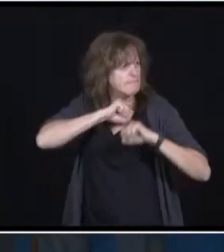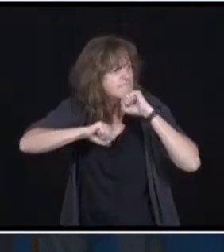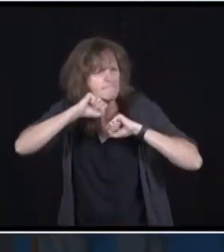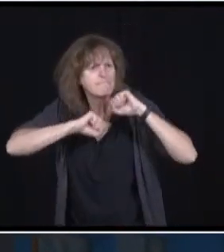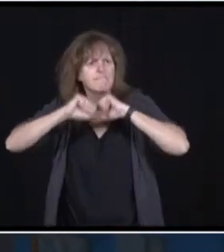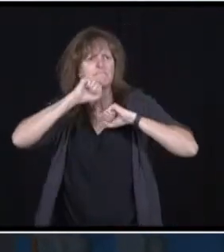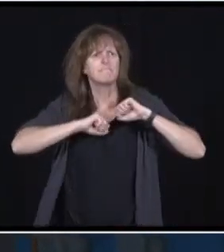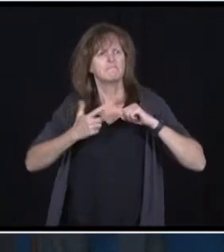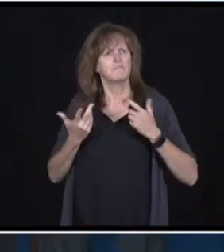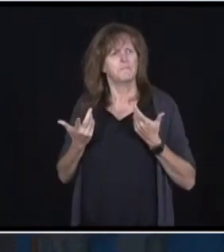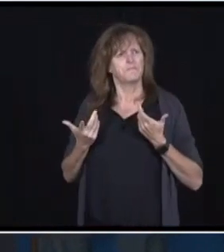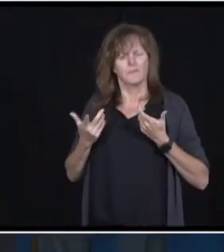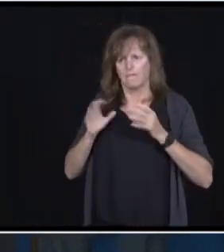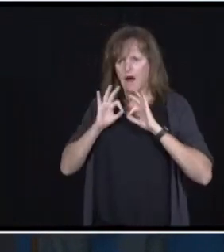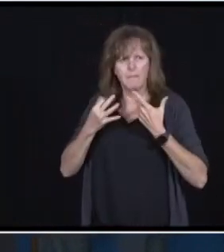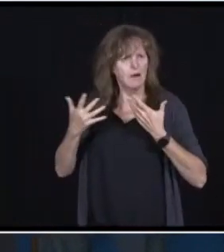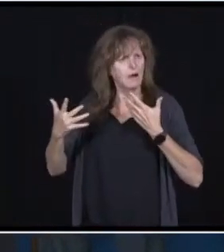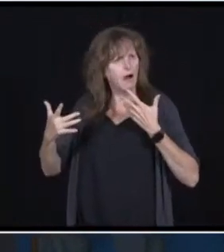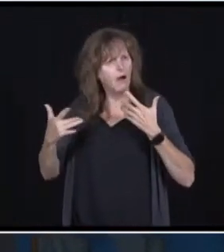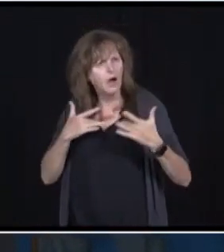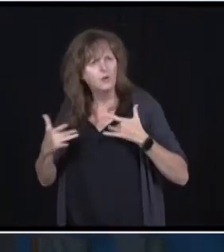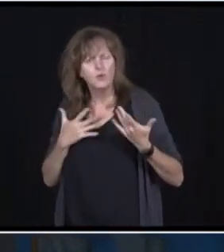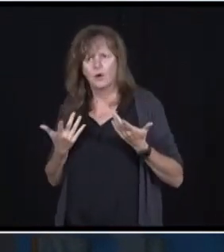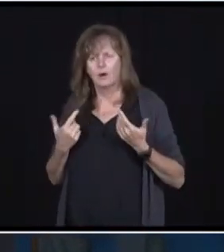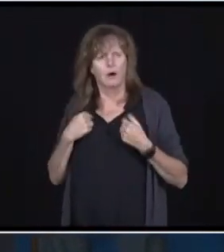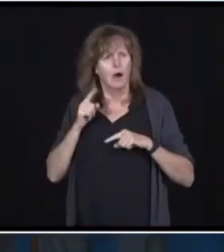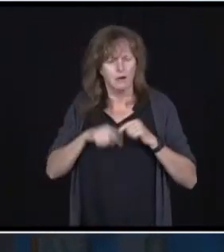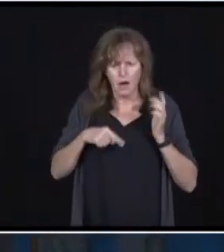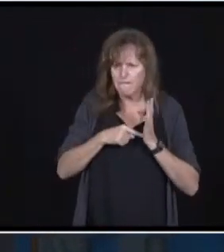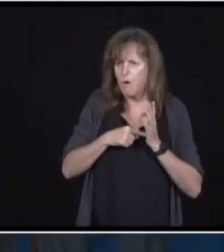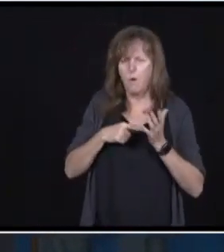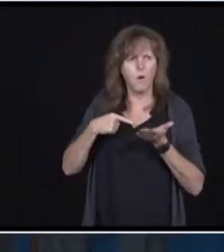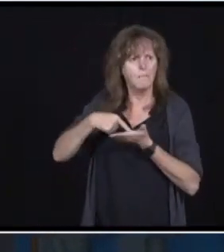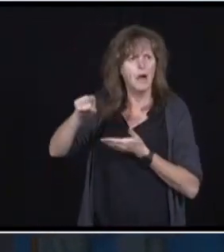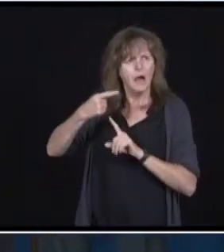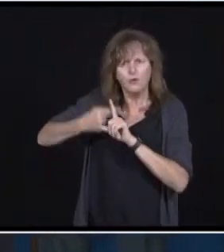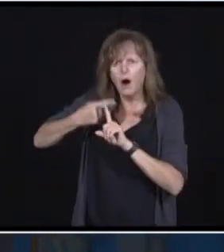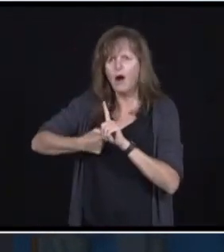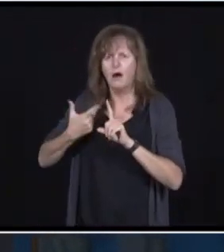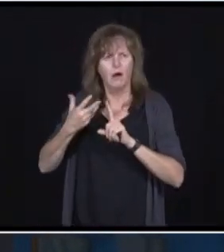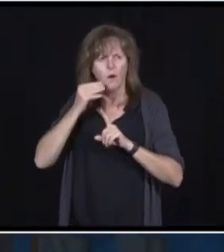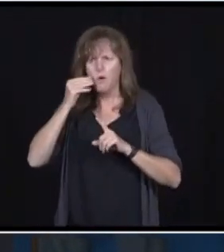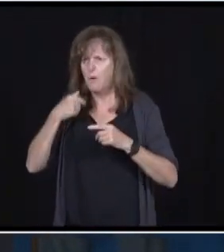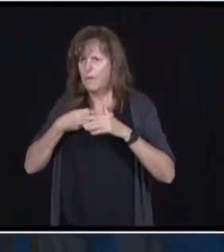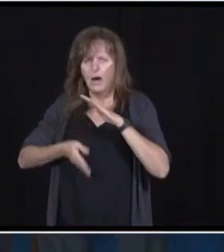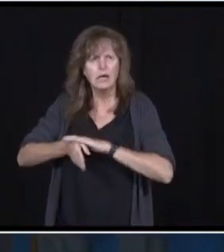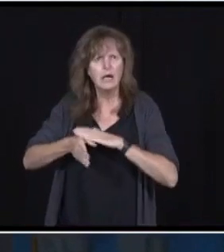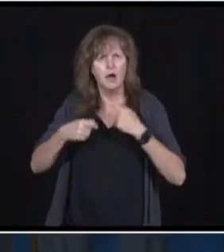In the last thing I want any family to bury about right now is whether or not